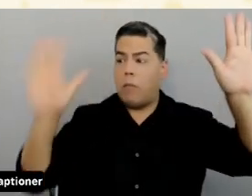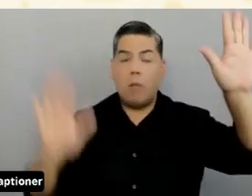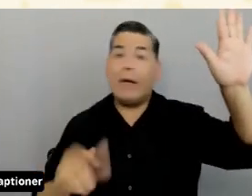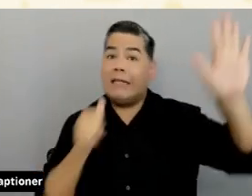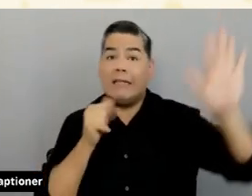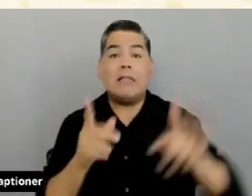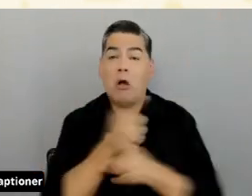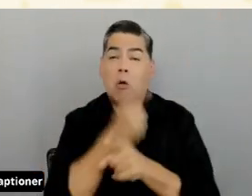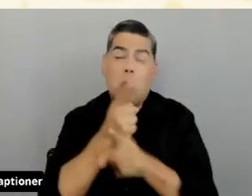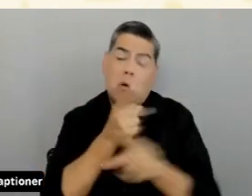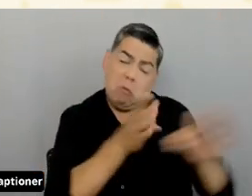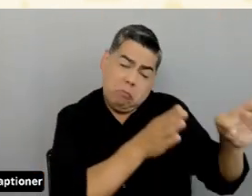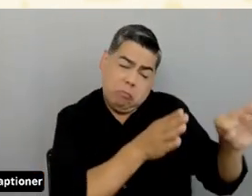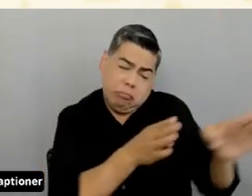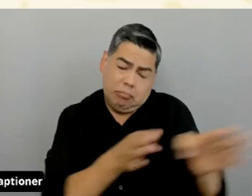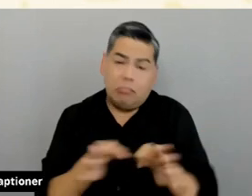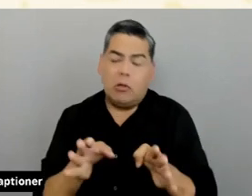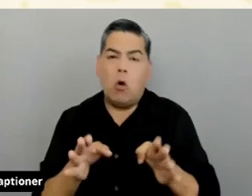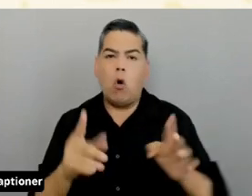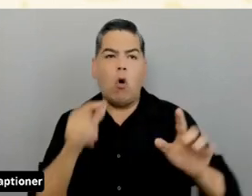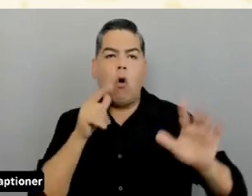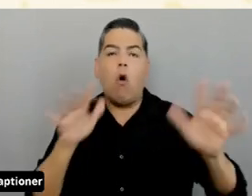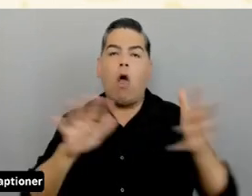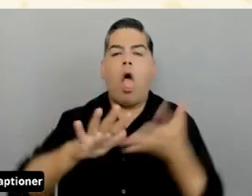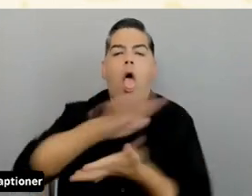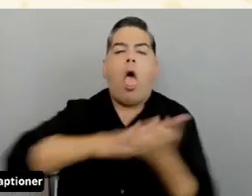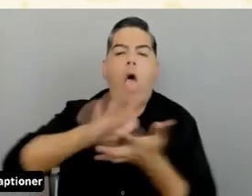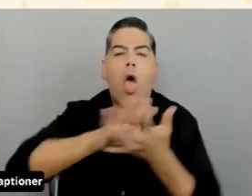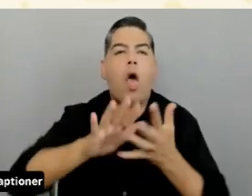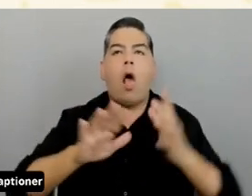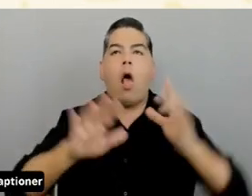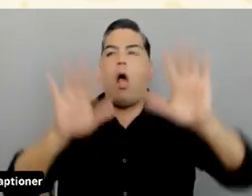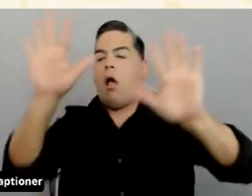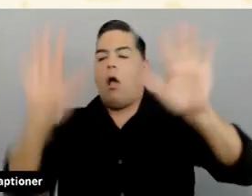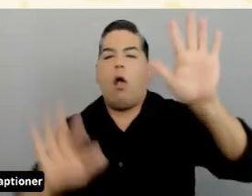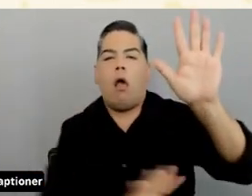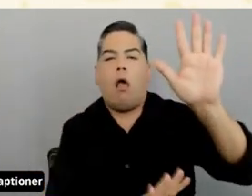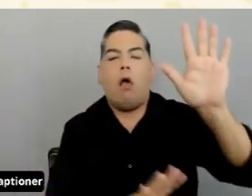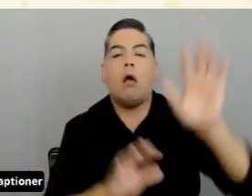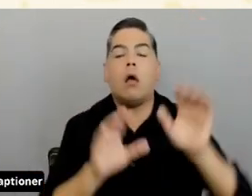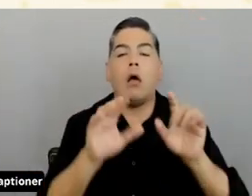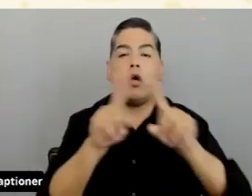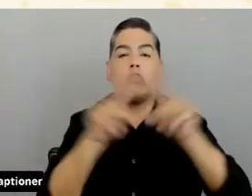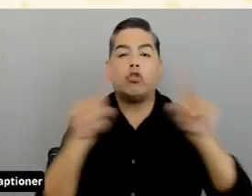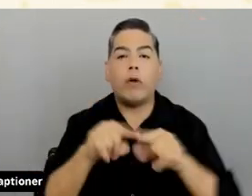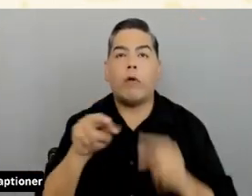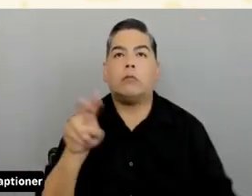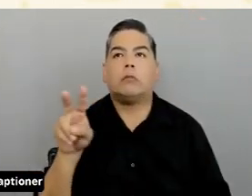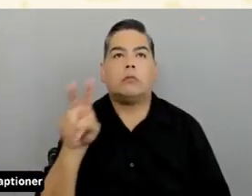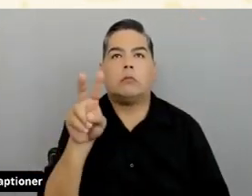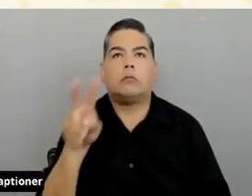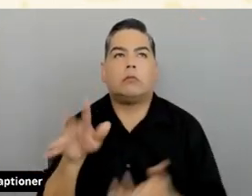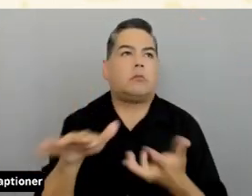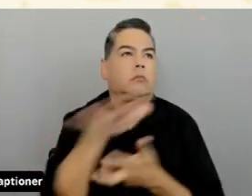or is not properly organized? The screen reader will not be able to understand the structure